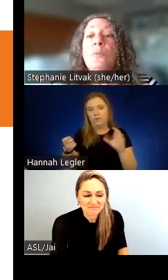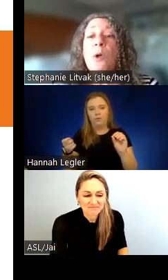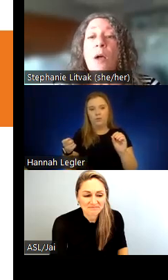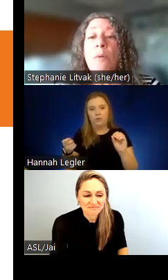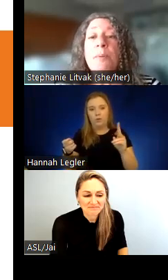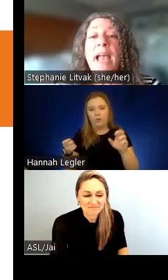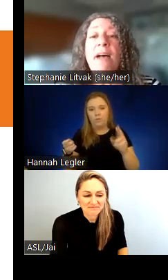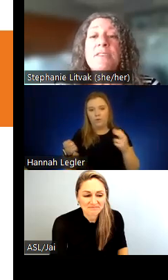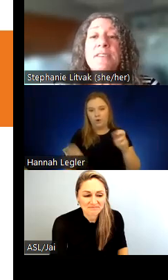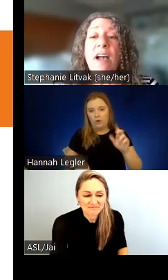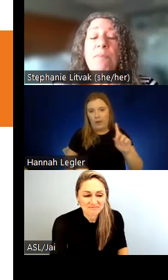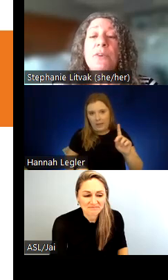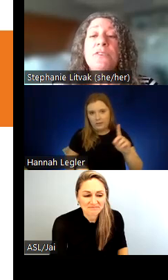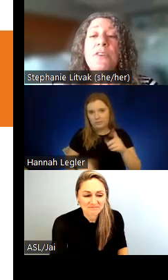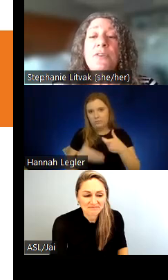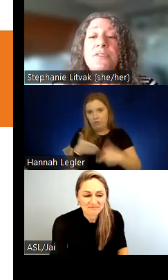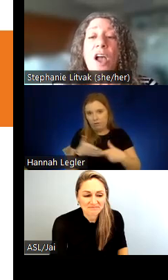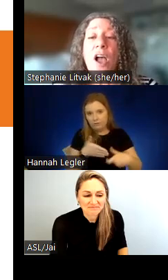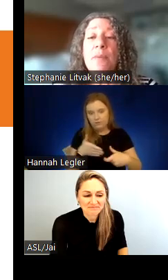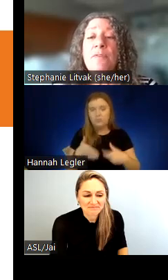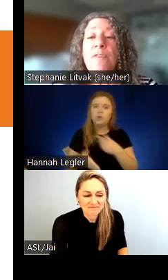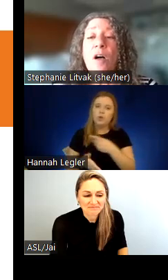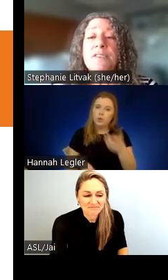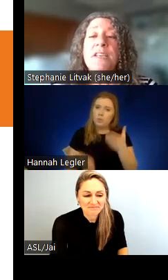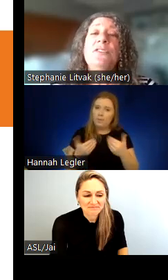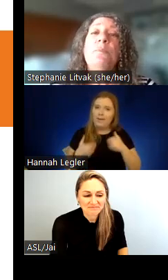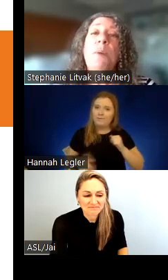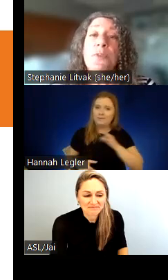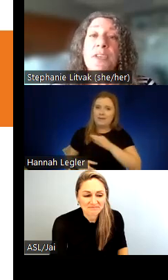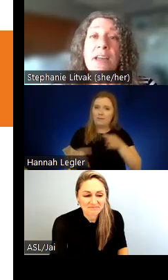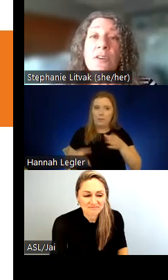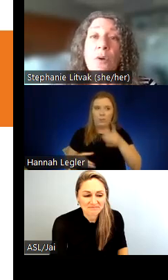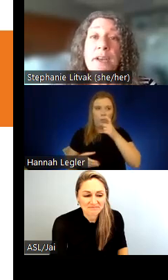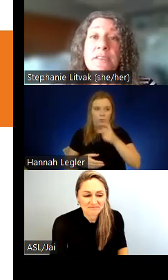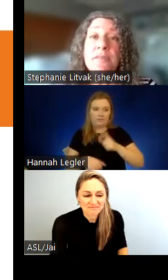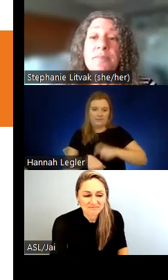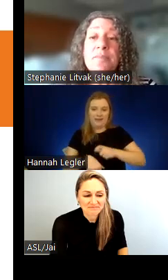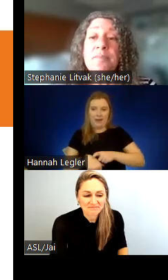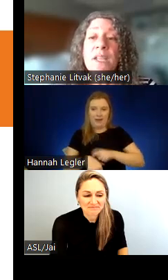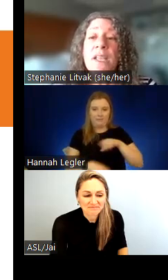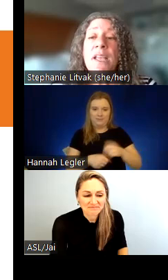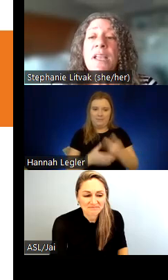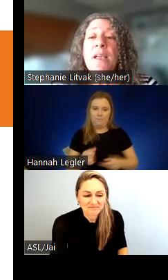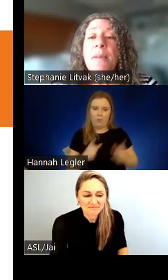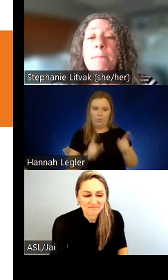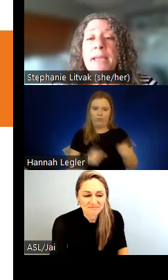You probably have a staff person whose time falls into both categories.